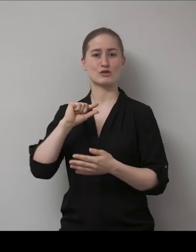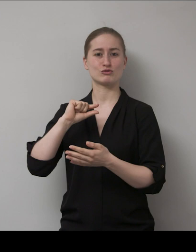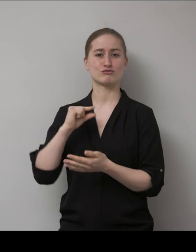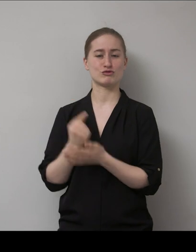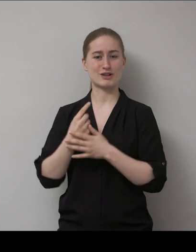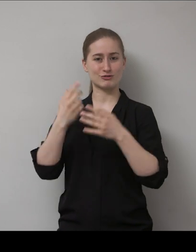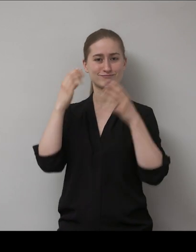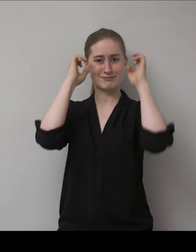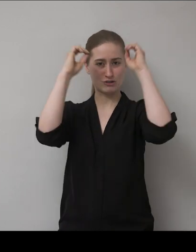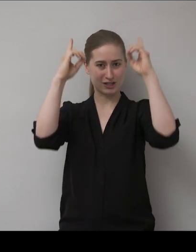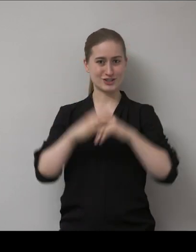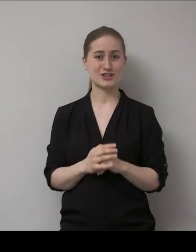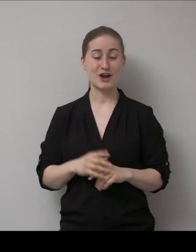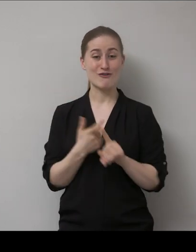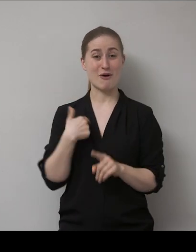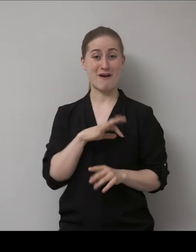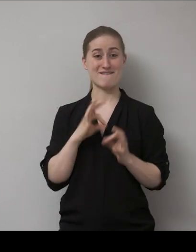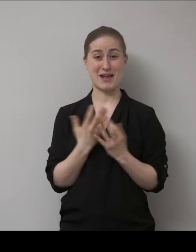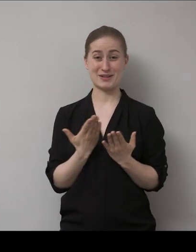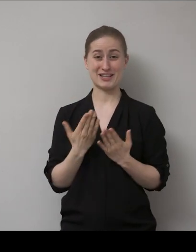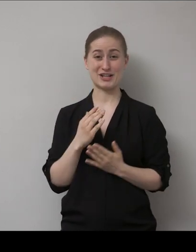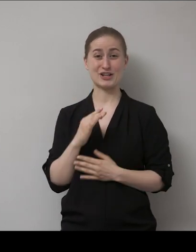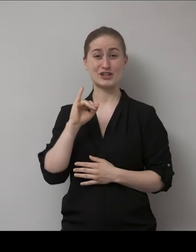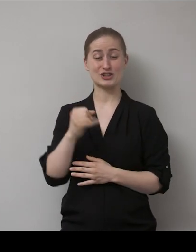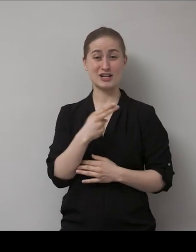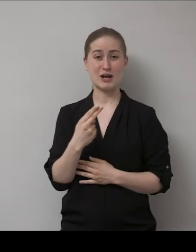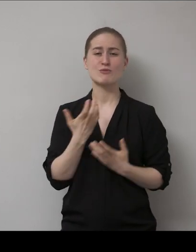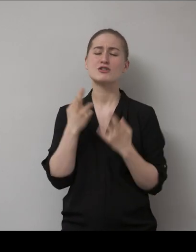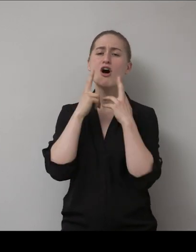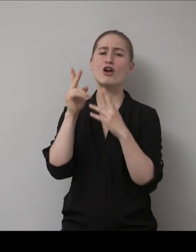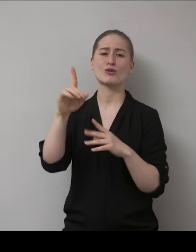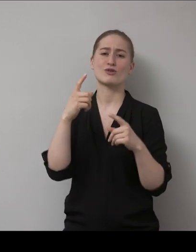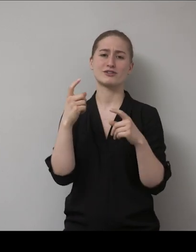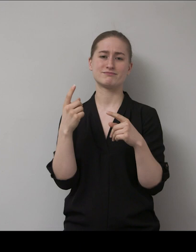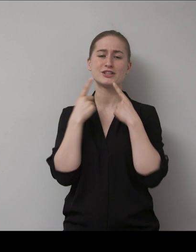So the entire family here at Johns Hopkins really wants to honor your achievement. Congratulations.